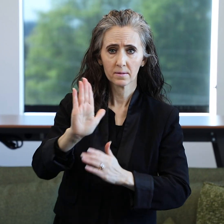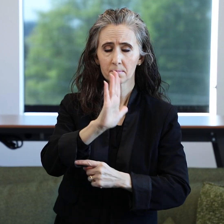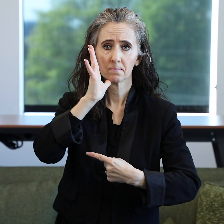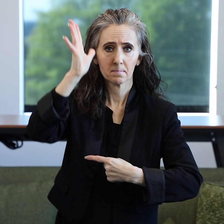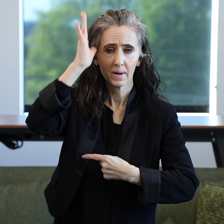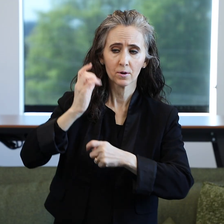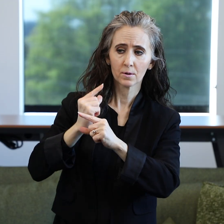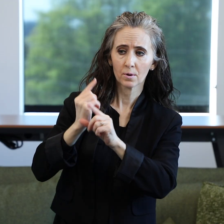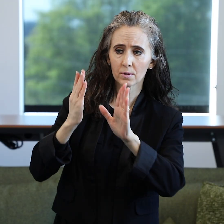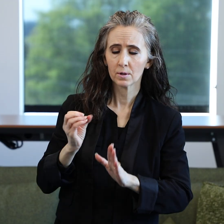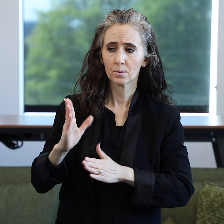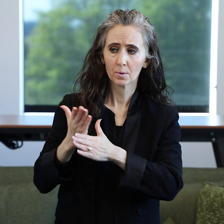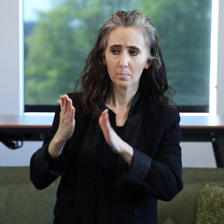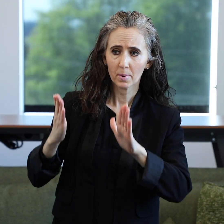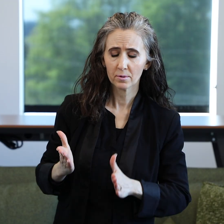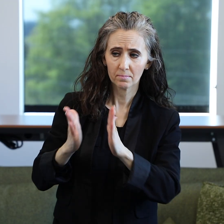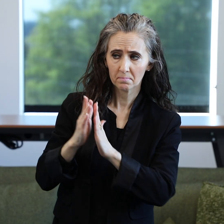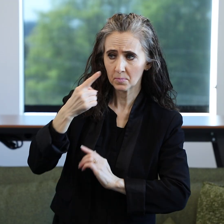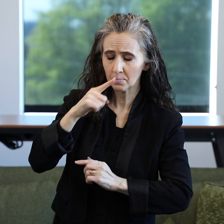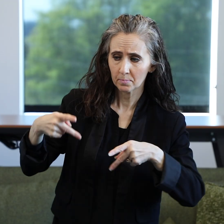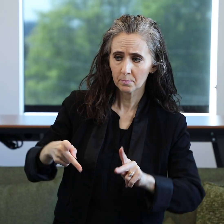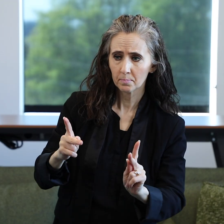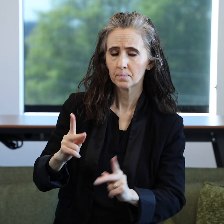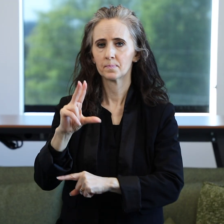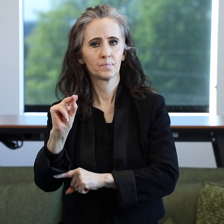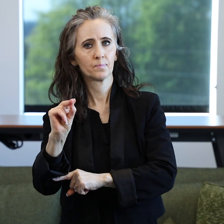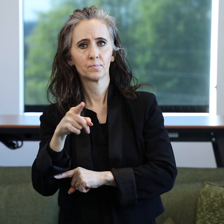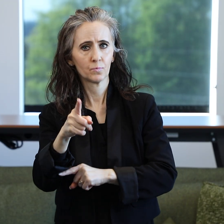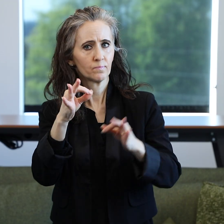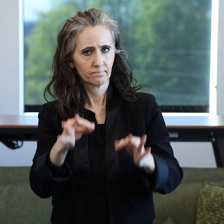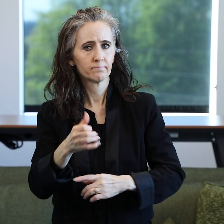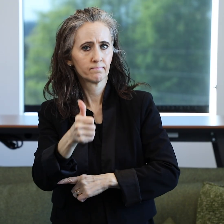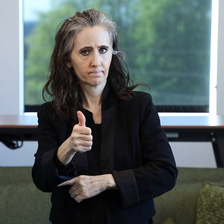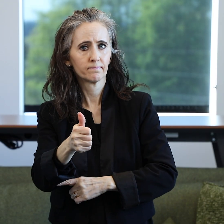You don't need consent from a parent, guardian or partner.